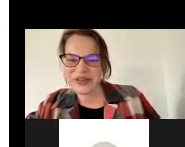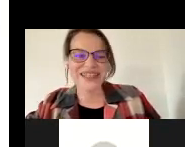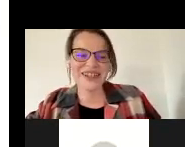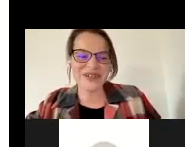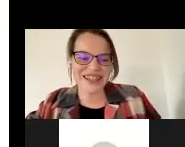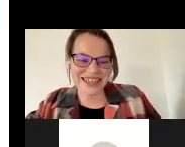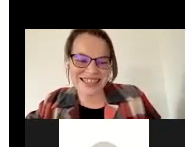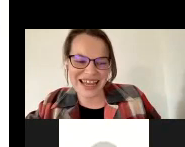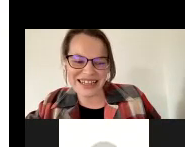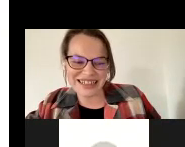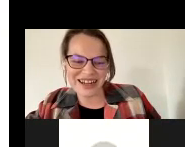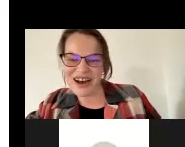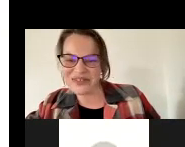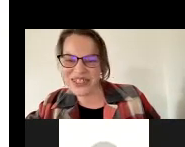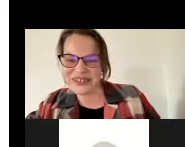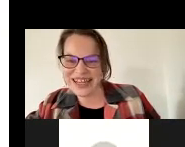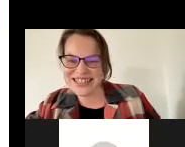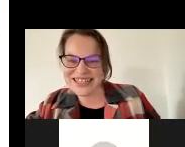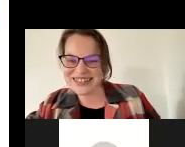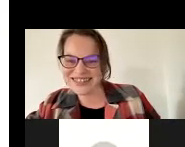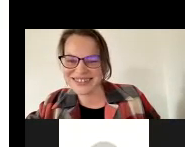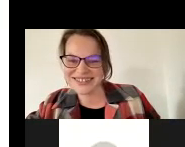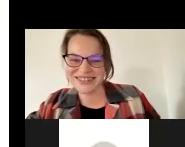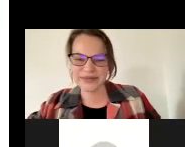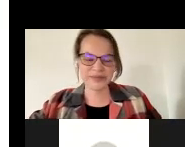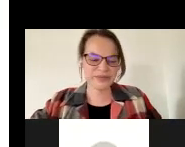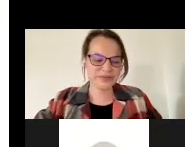We can go to the next slide and off to you Eliza.